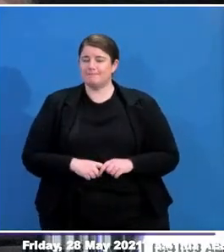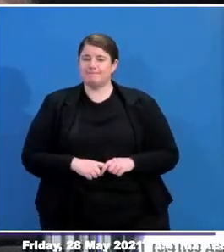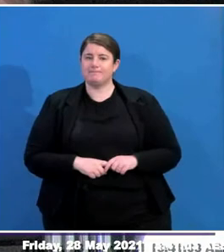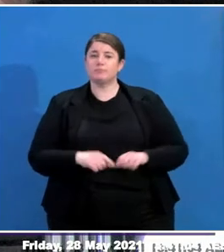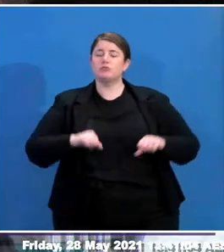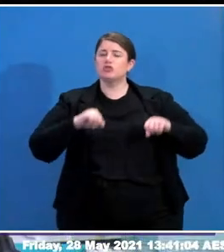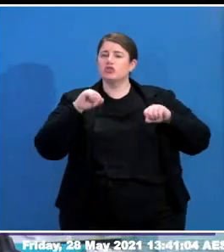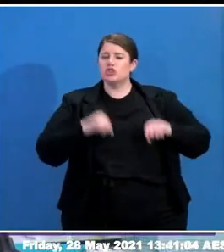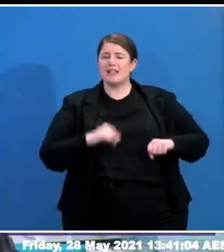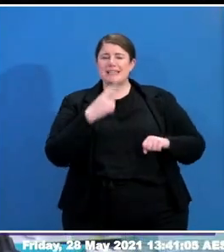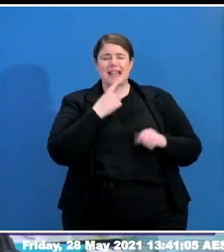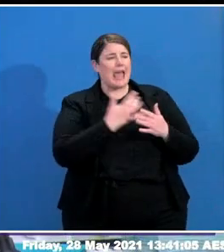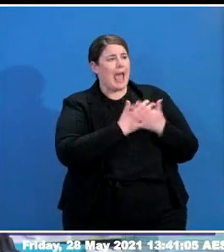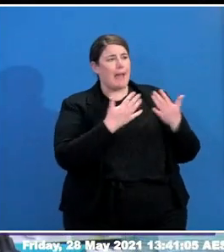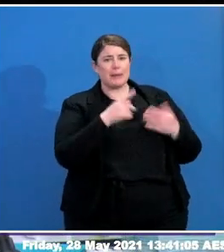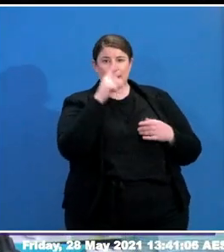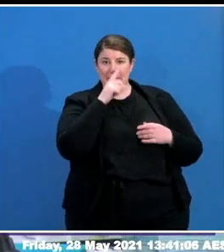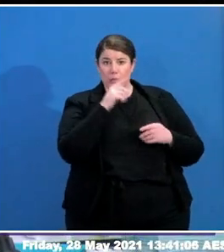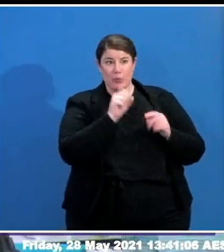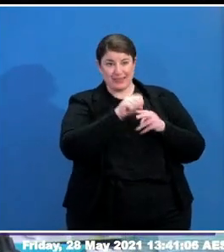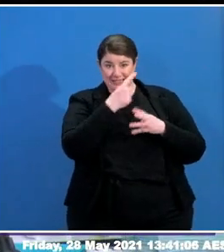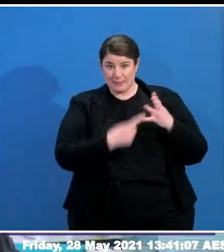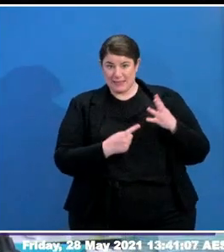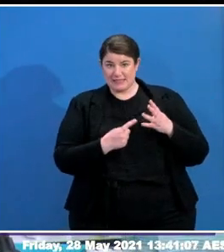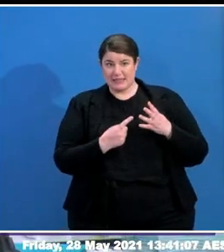disability receive SIL support?